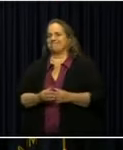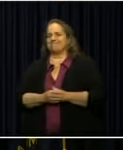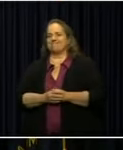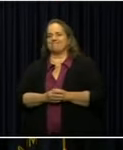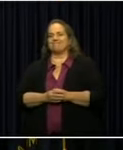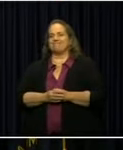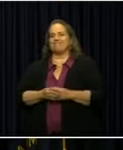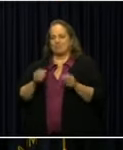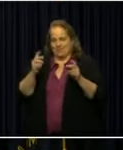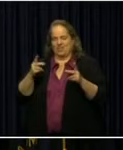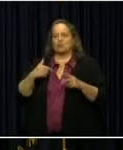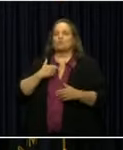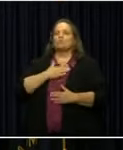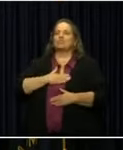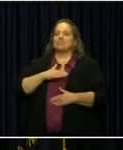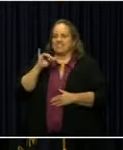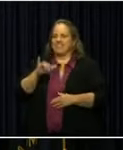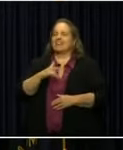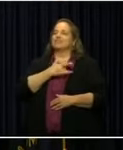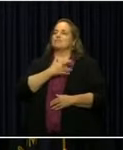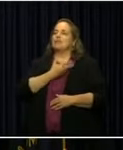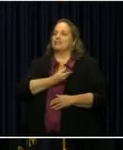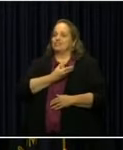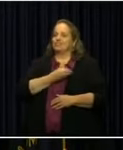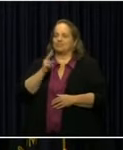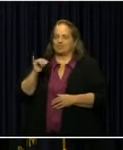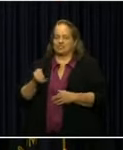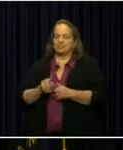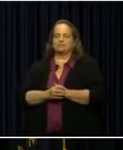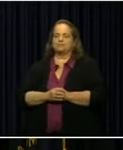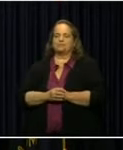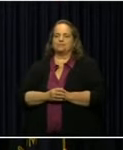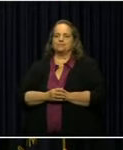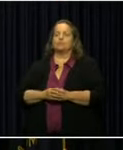CRITERIA. AGAIN, THAT'S ON THE WEBSITE.